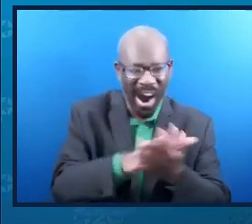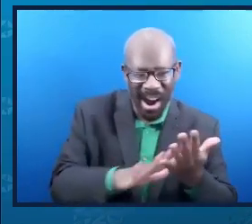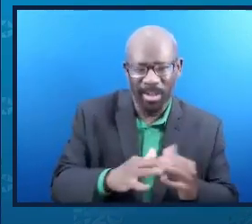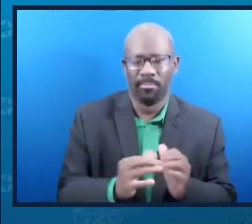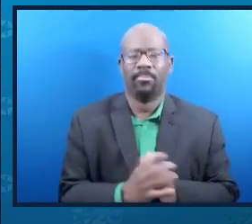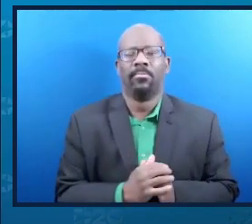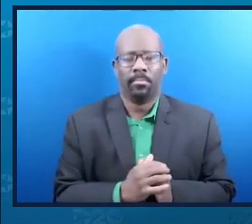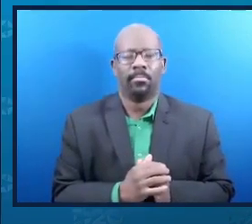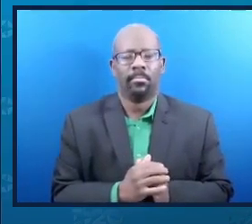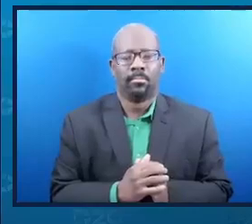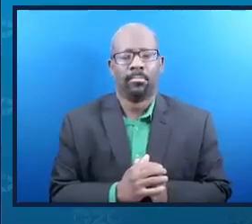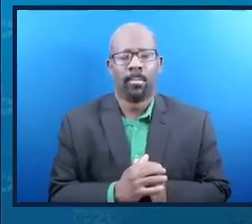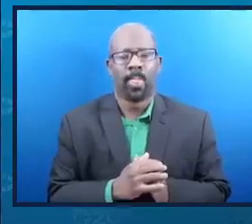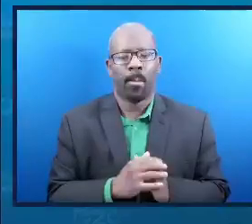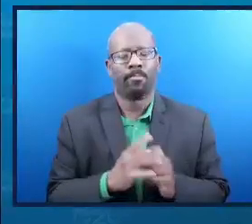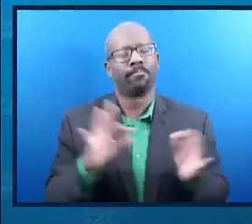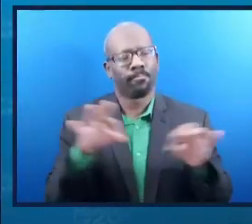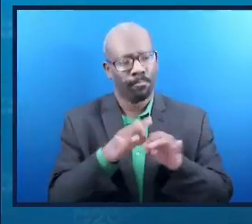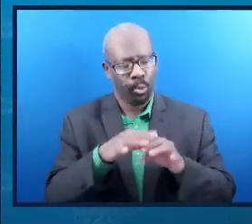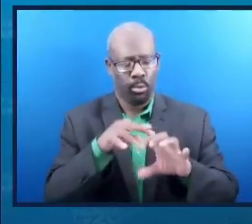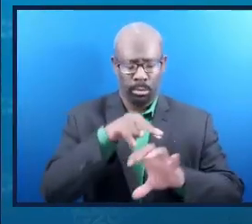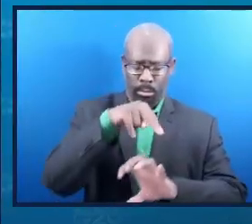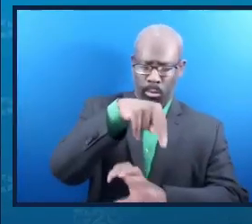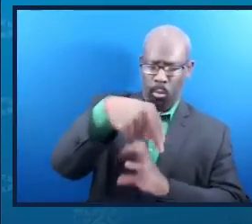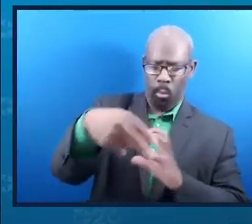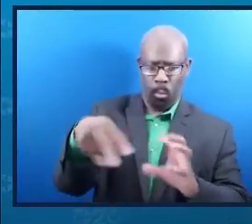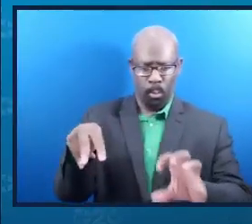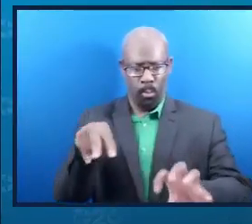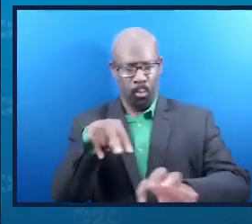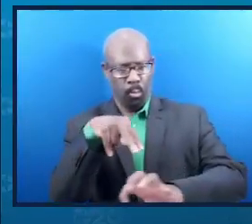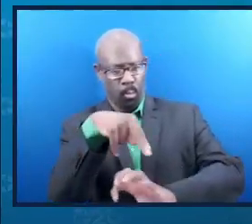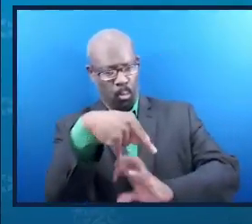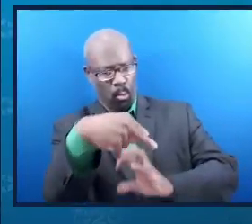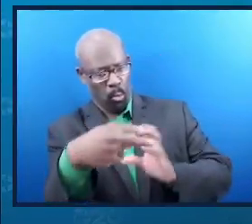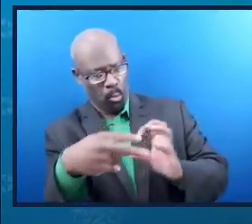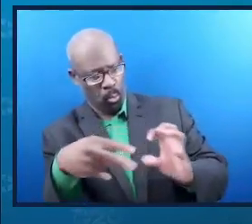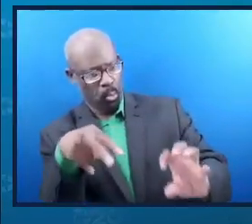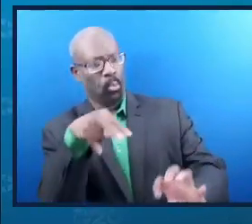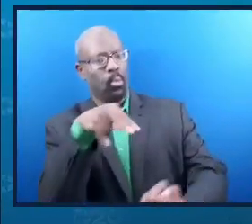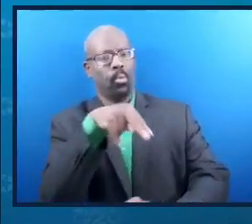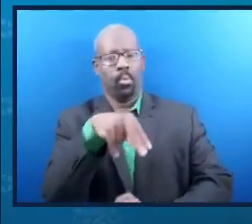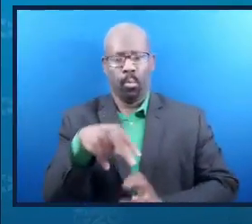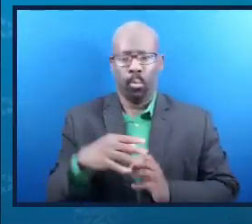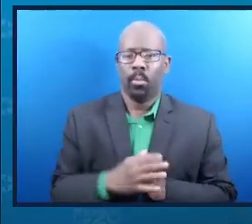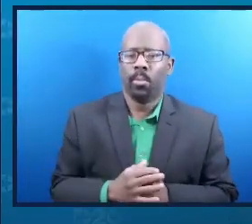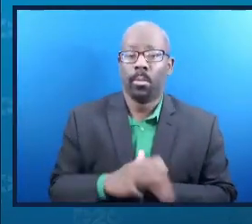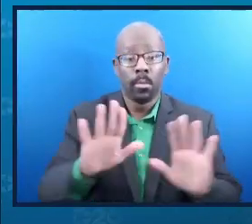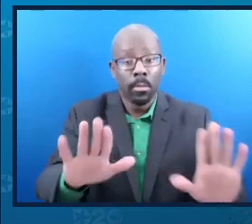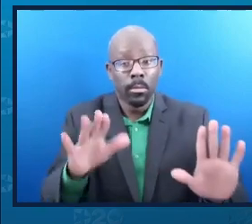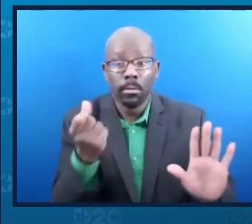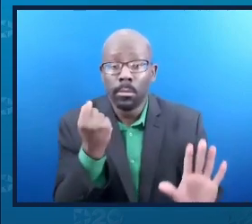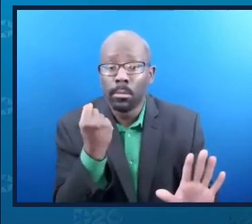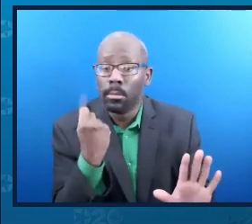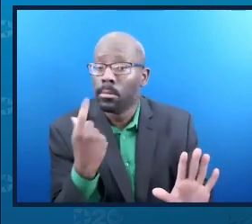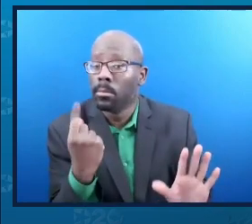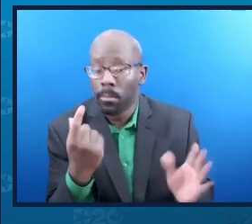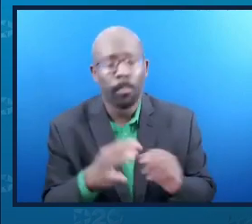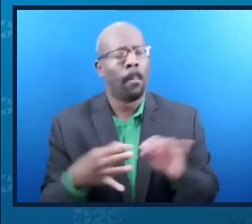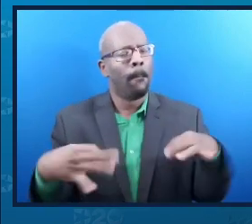EXPERIENCED THE OVERVIEW EFFECT.